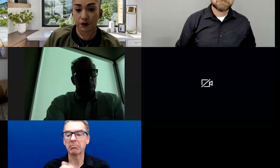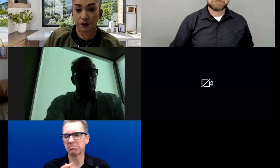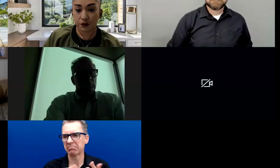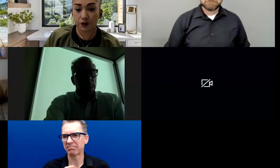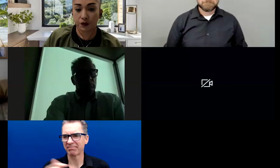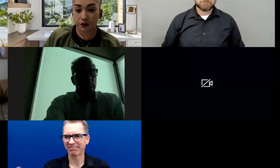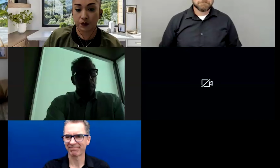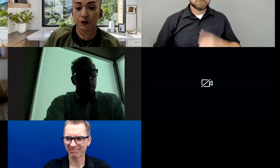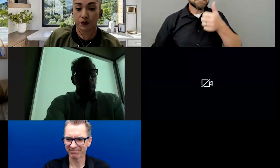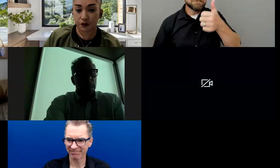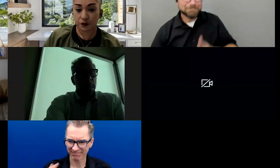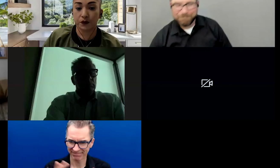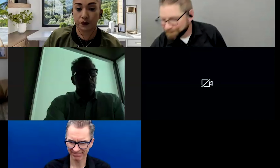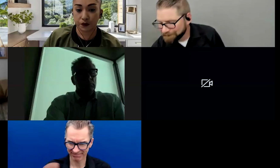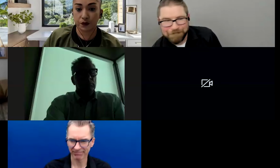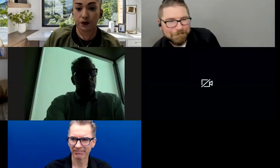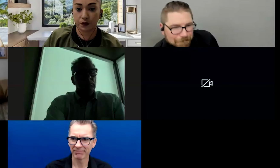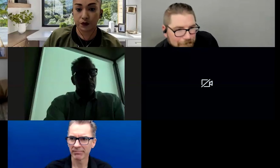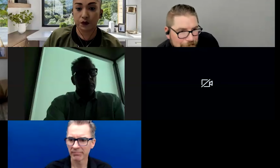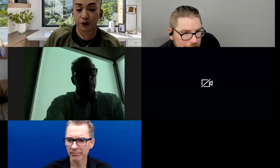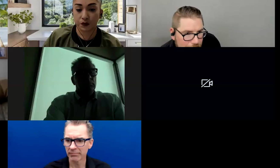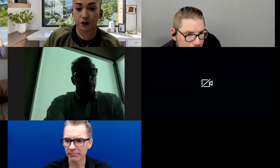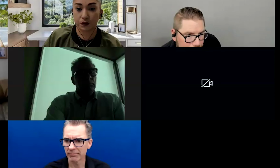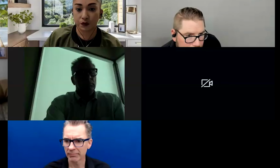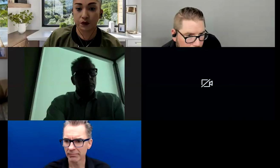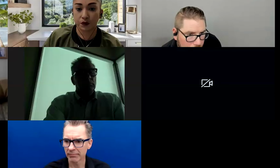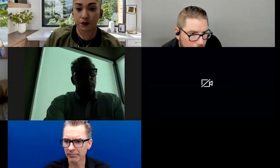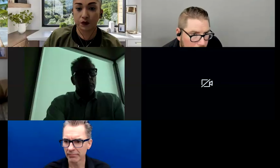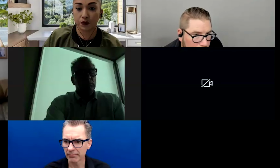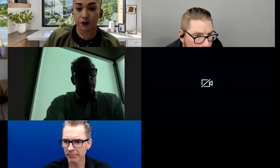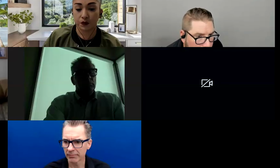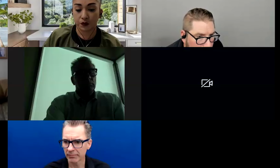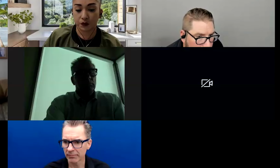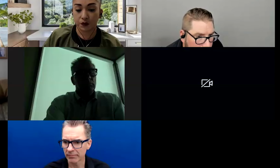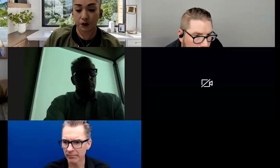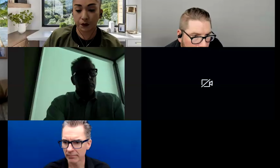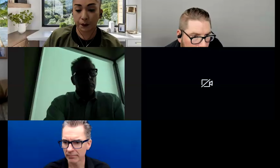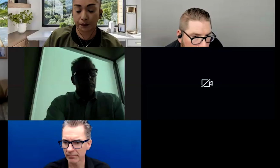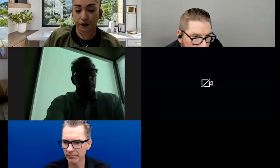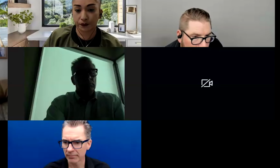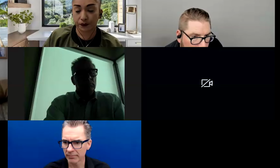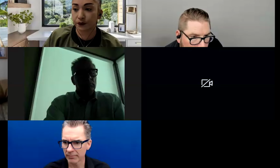It'd be nice if we can hear that real time, right? Like, if there is, you know, it's been some time